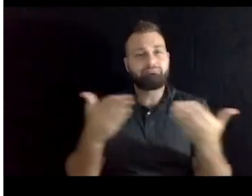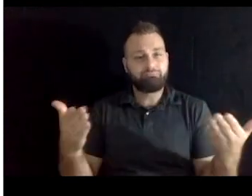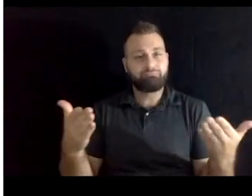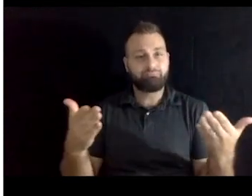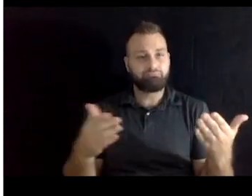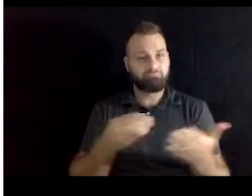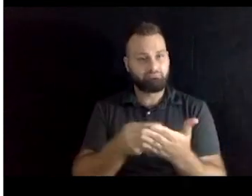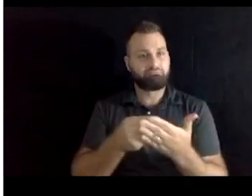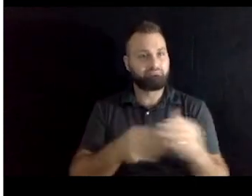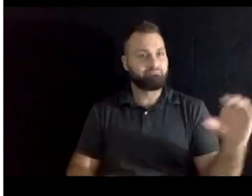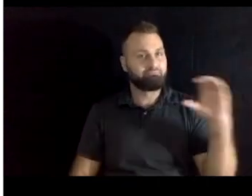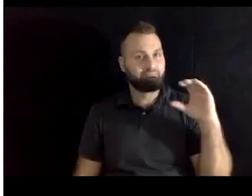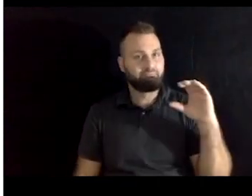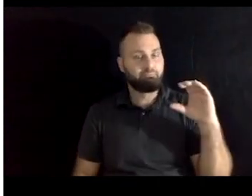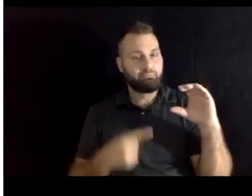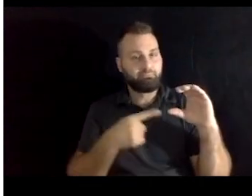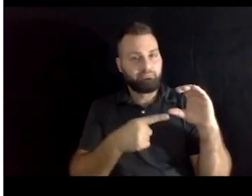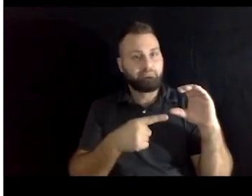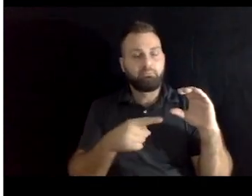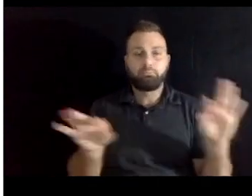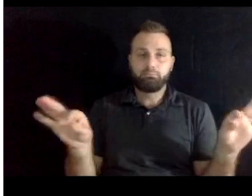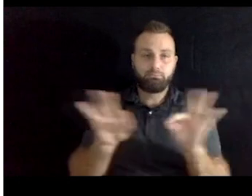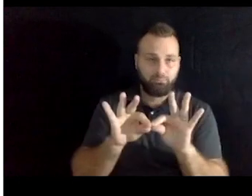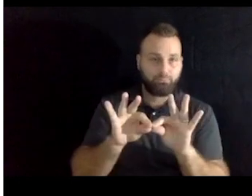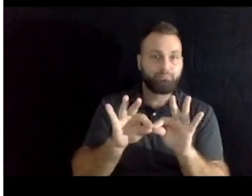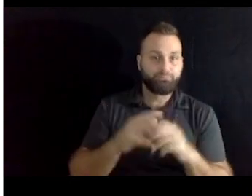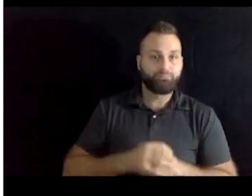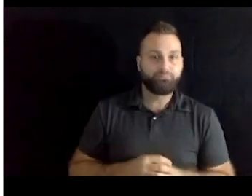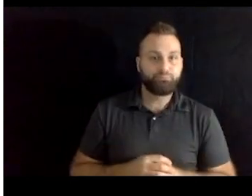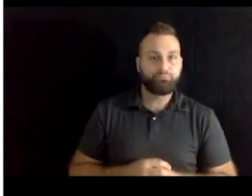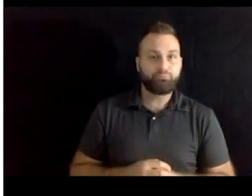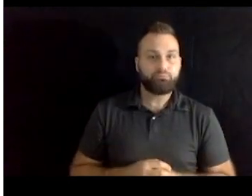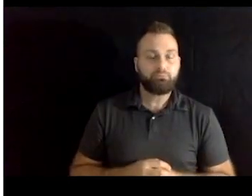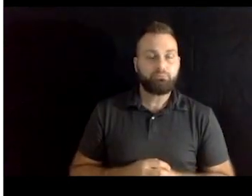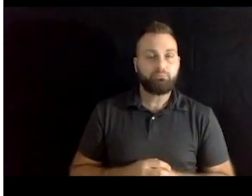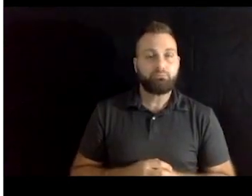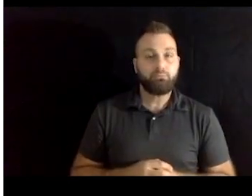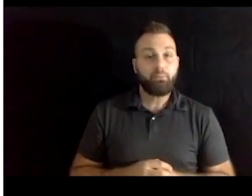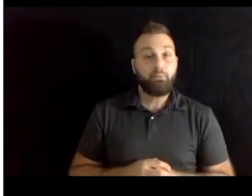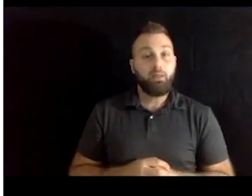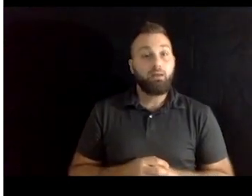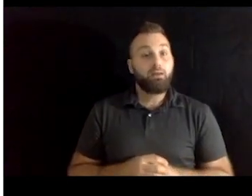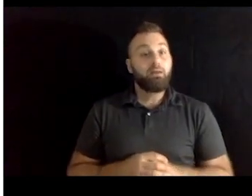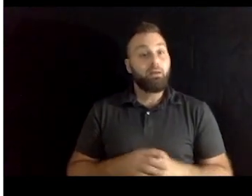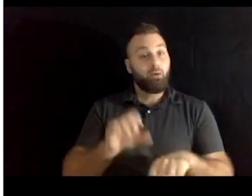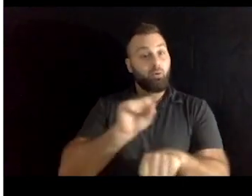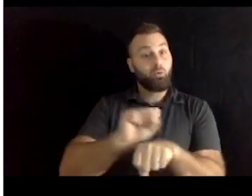So having an income is very important. And not only does work usually